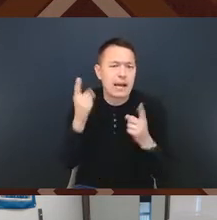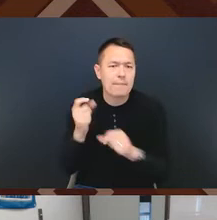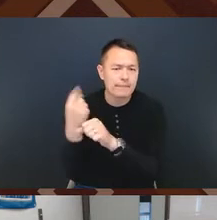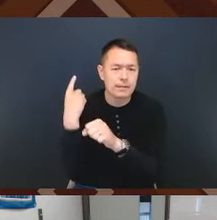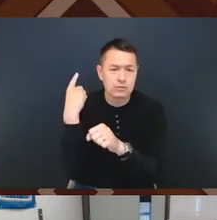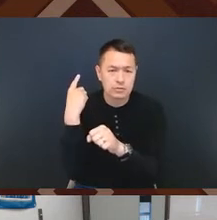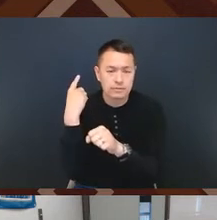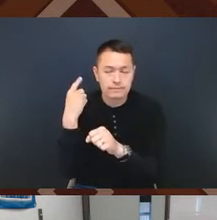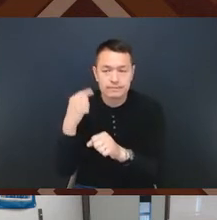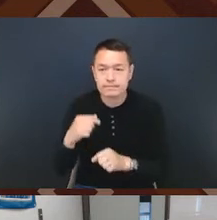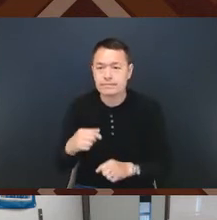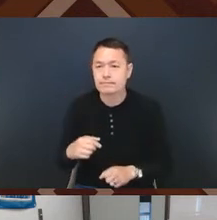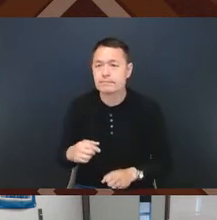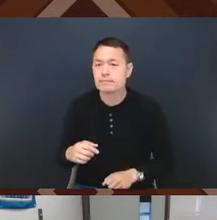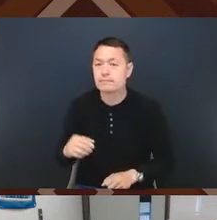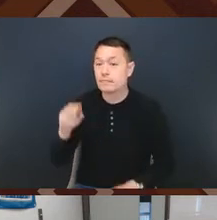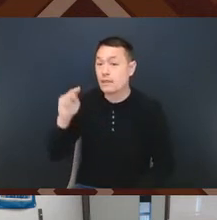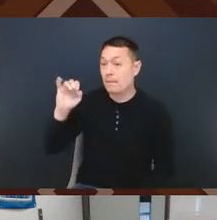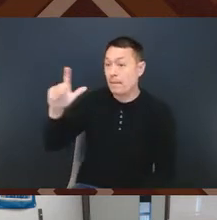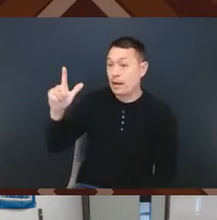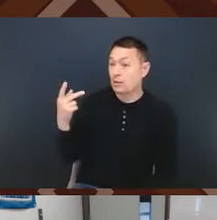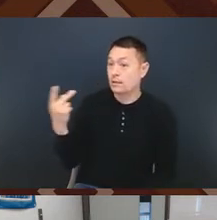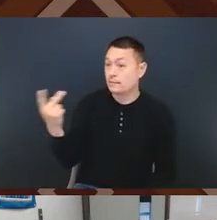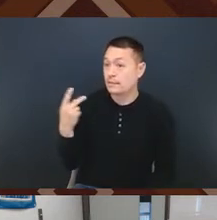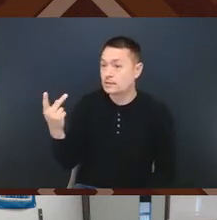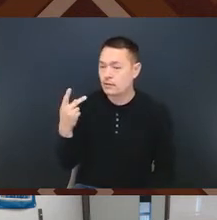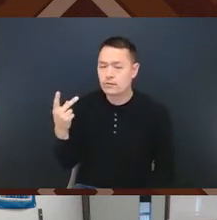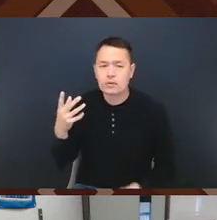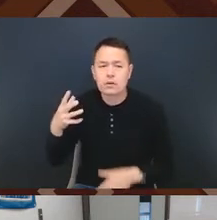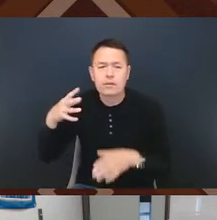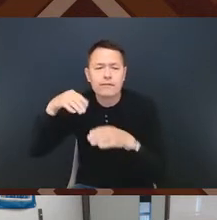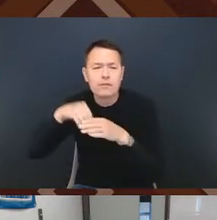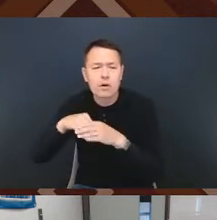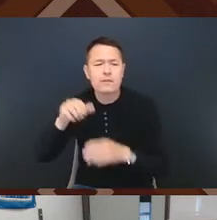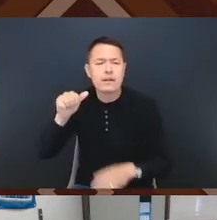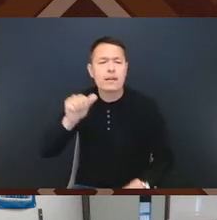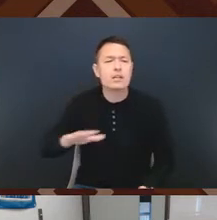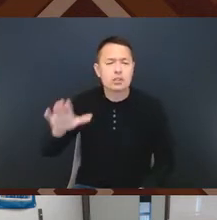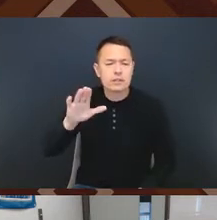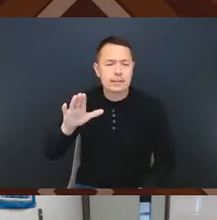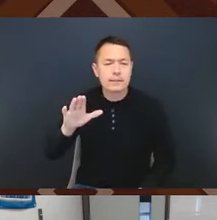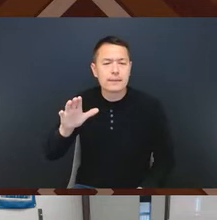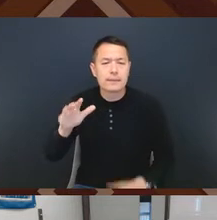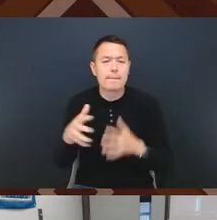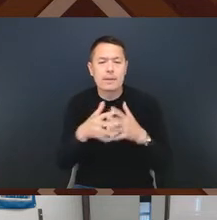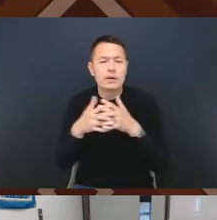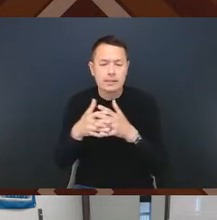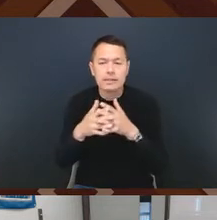Michael and myself were part of the Asian-American Faculty Staff Association. And we did a presentation.